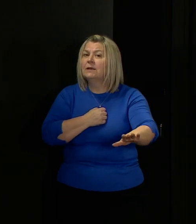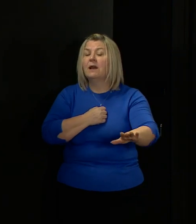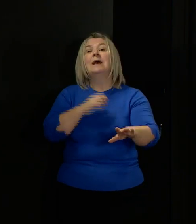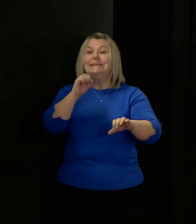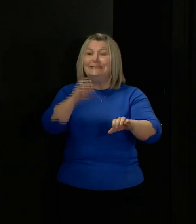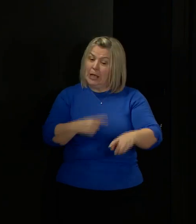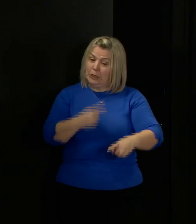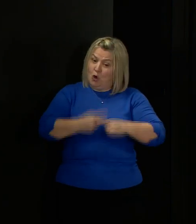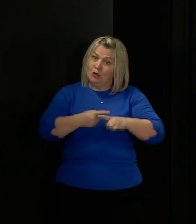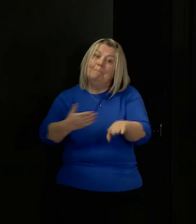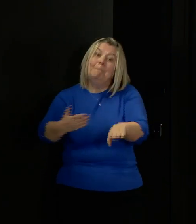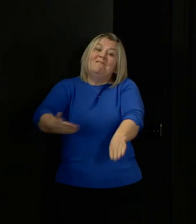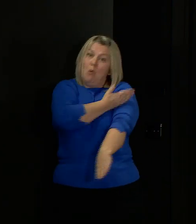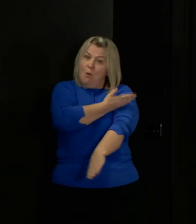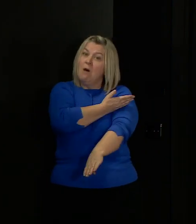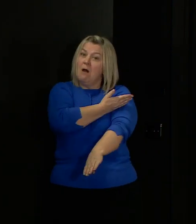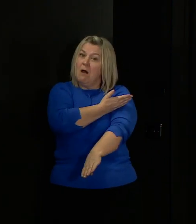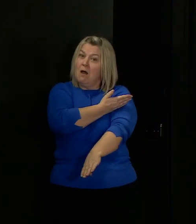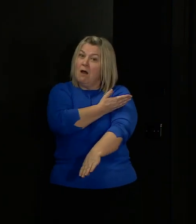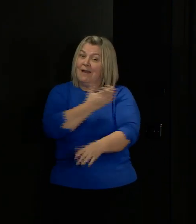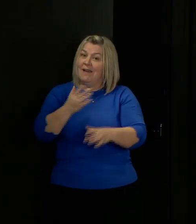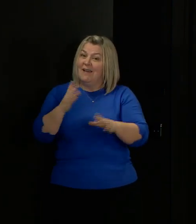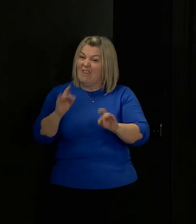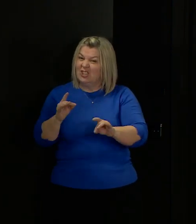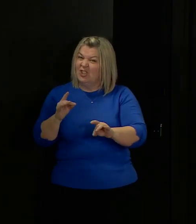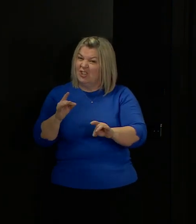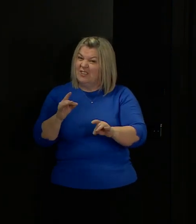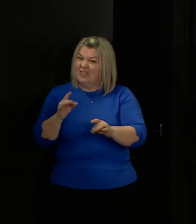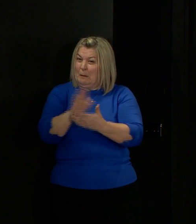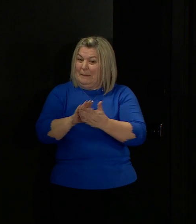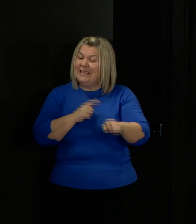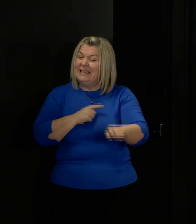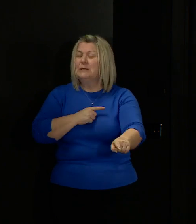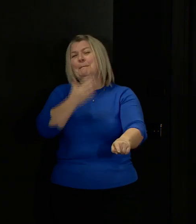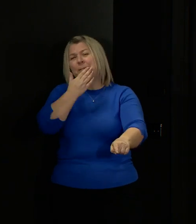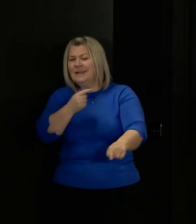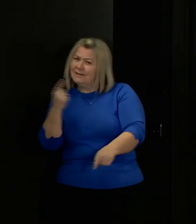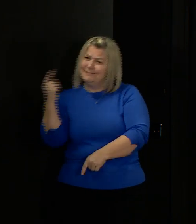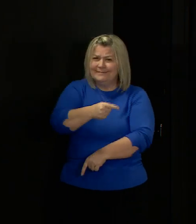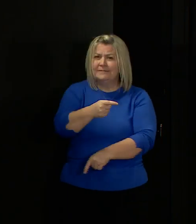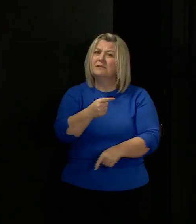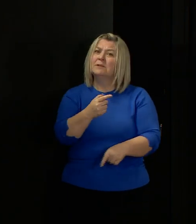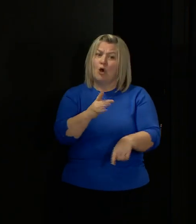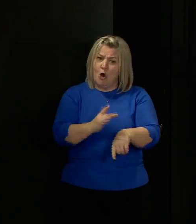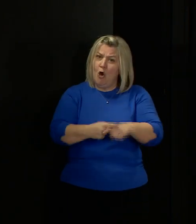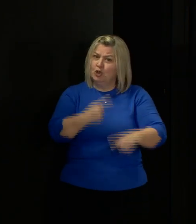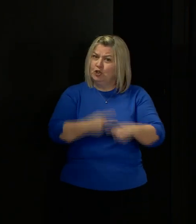remains origin no so my message is clear please don't delay unnecessarily your